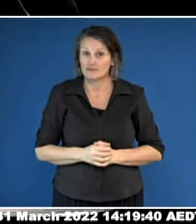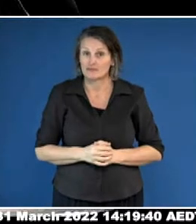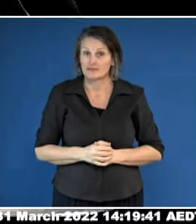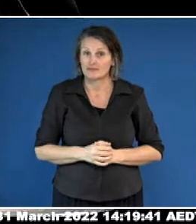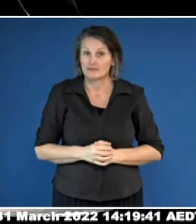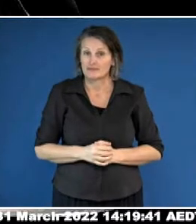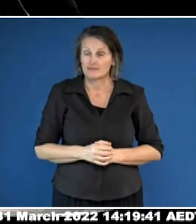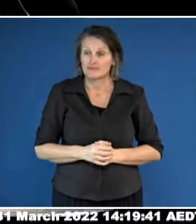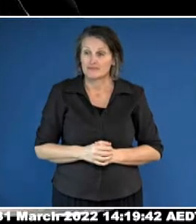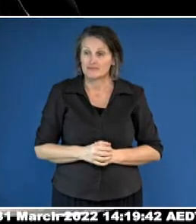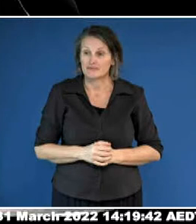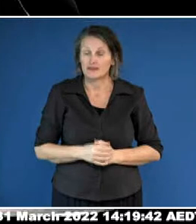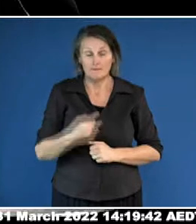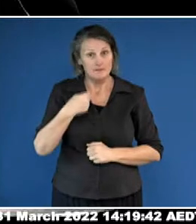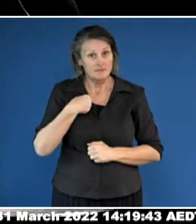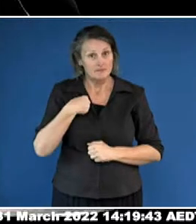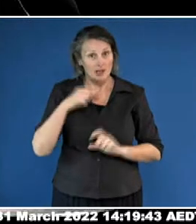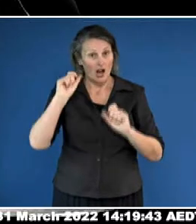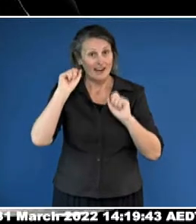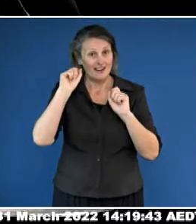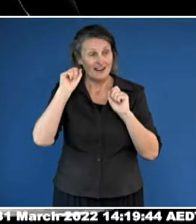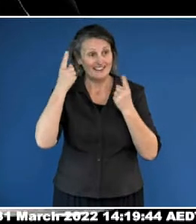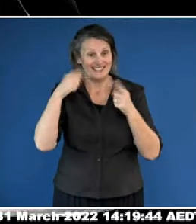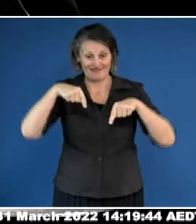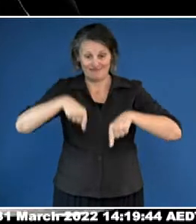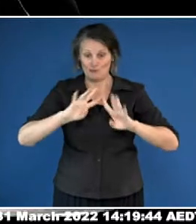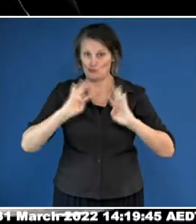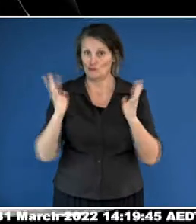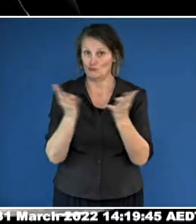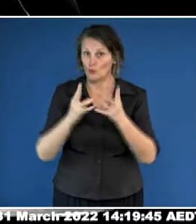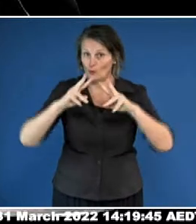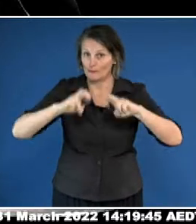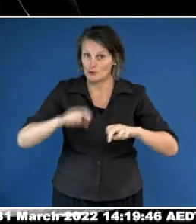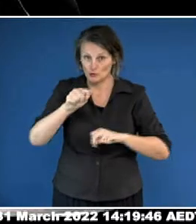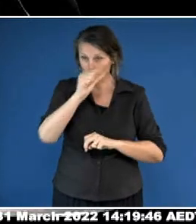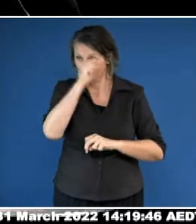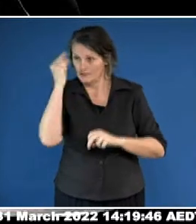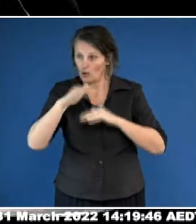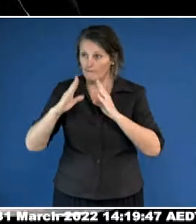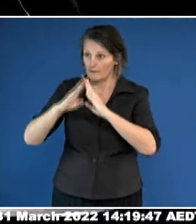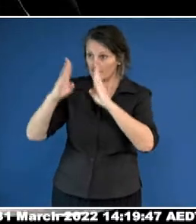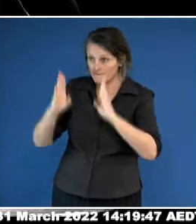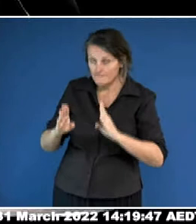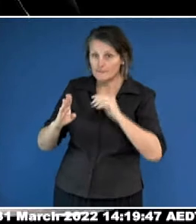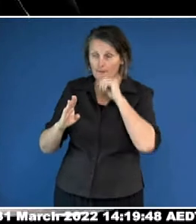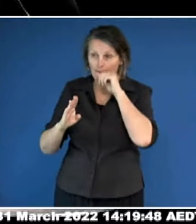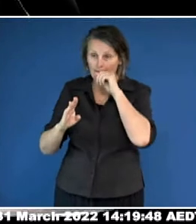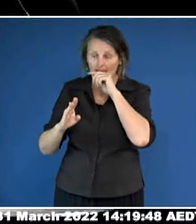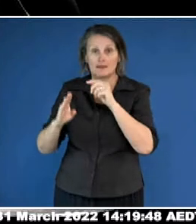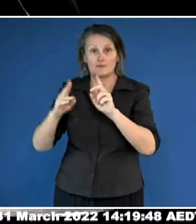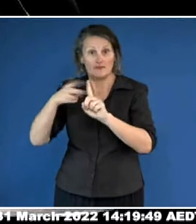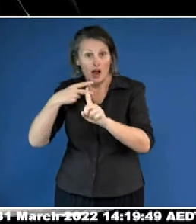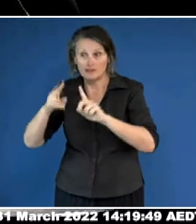Whilst I understand that the focus is on family, domestic and sexual violence,